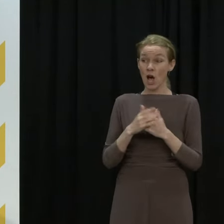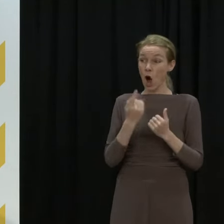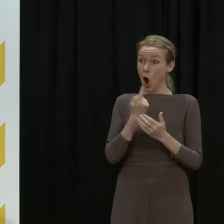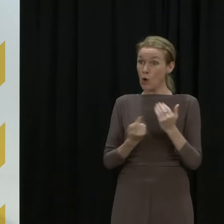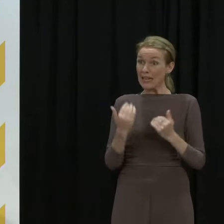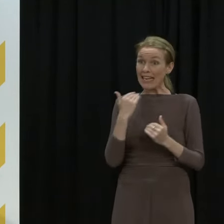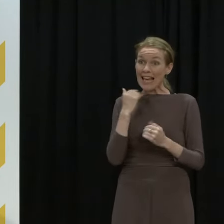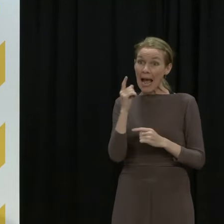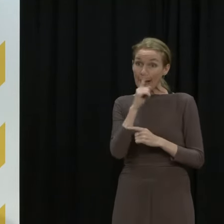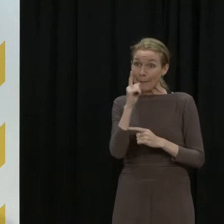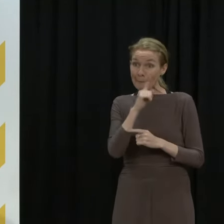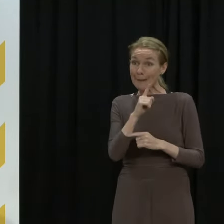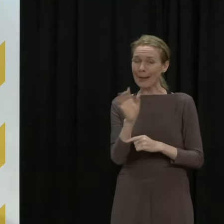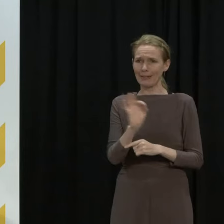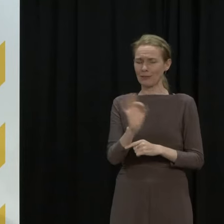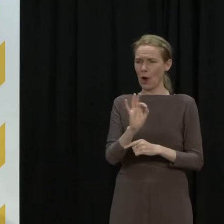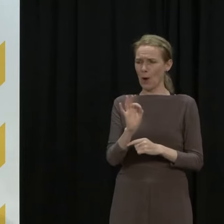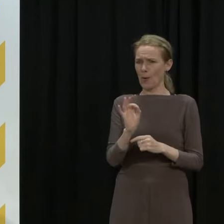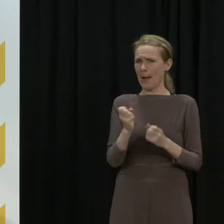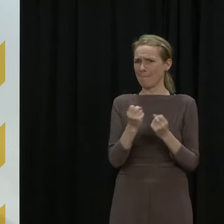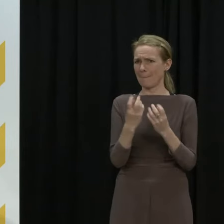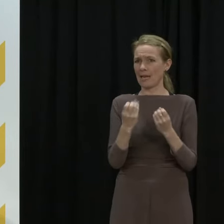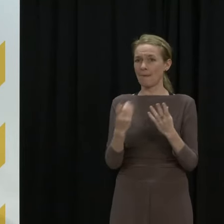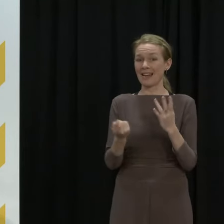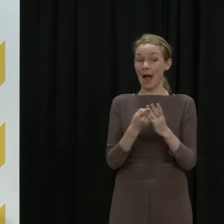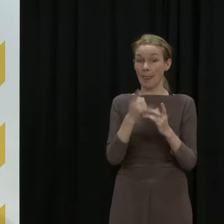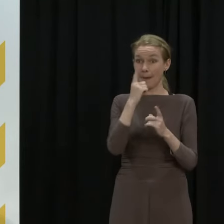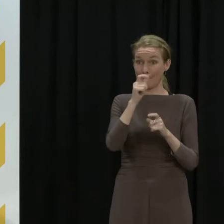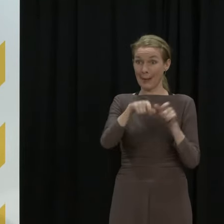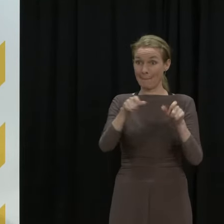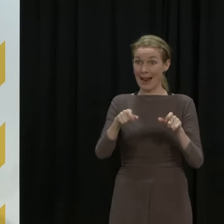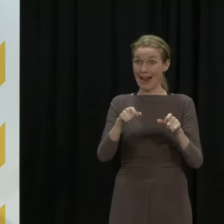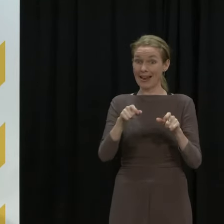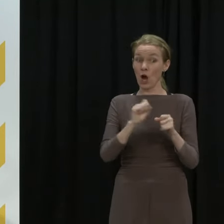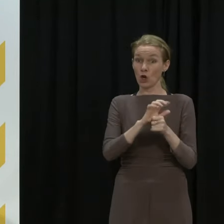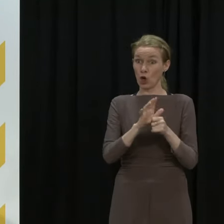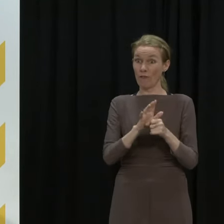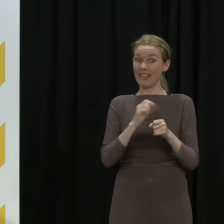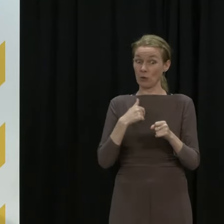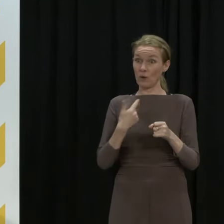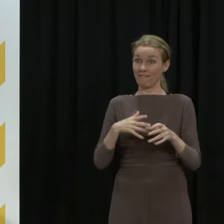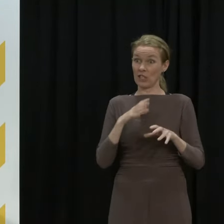debate about this.